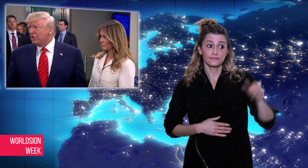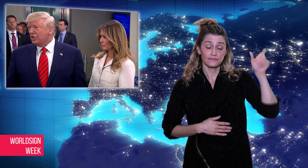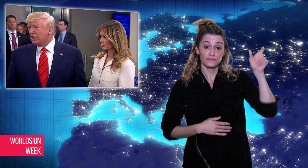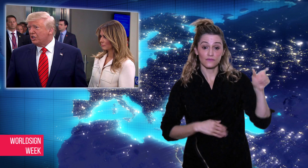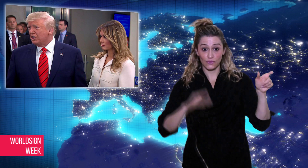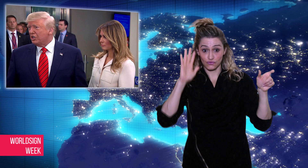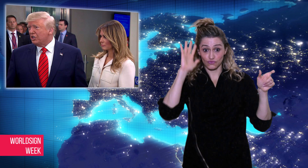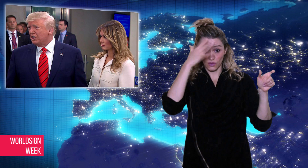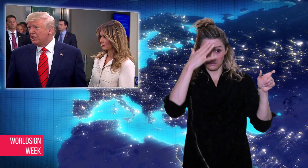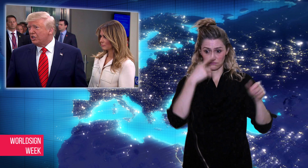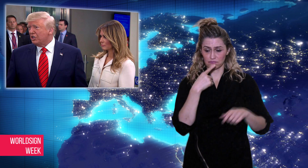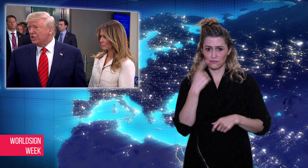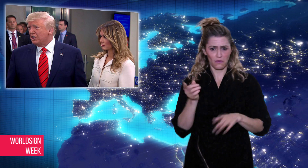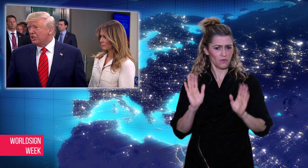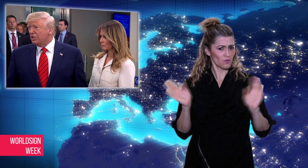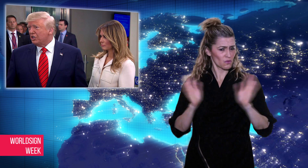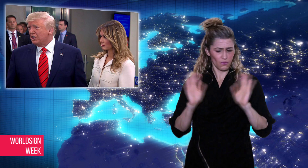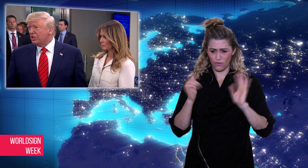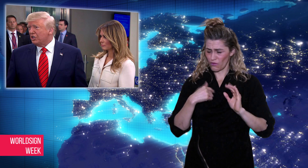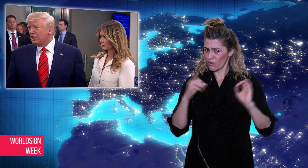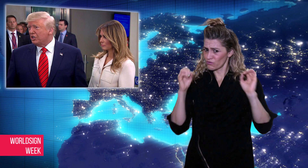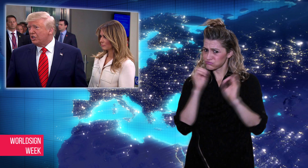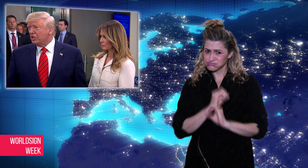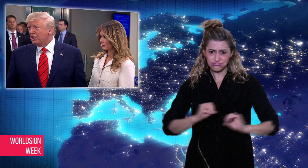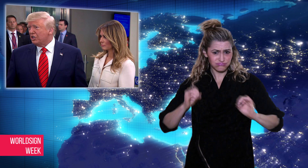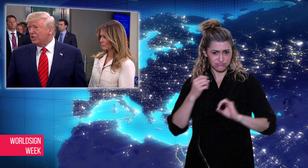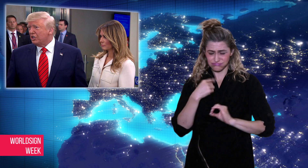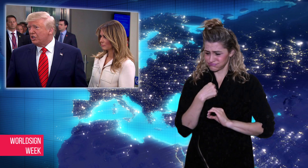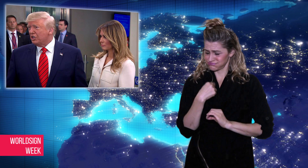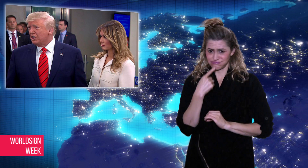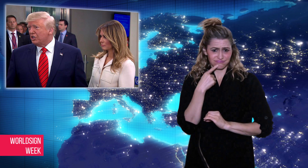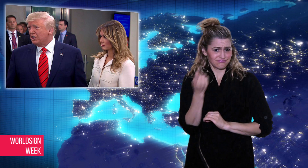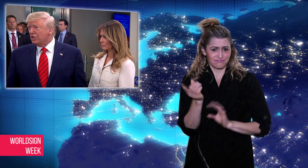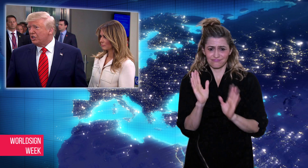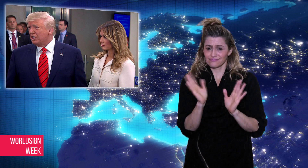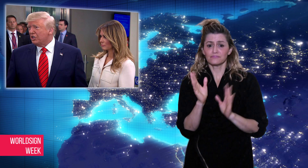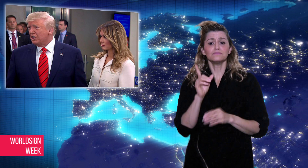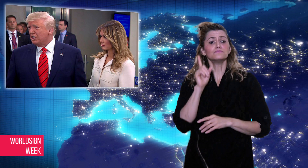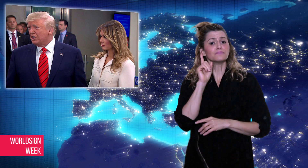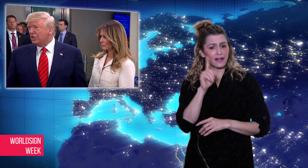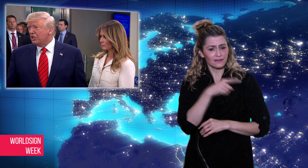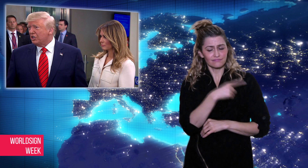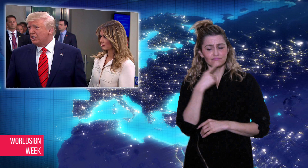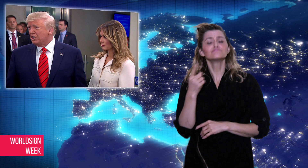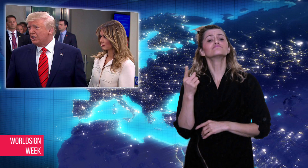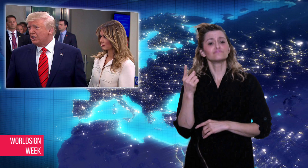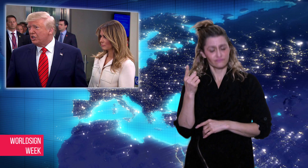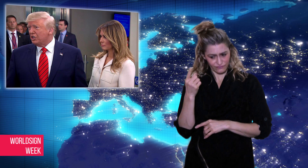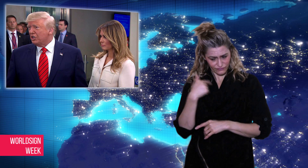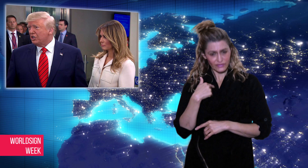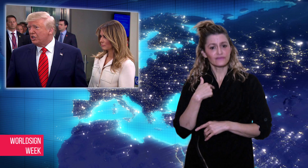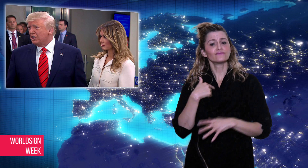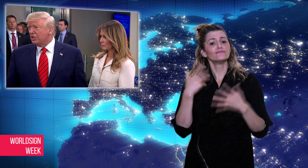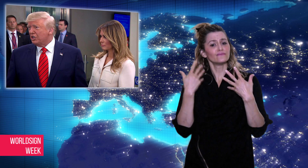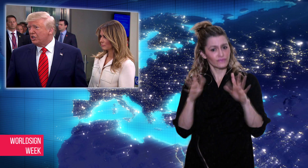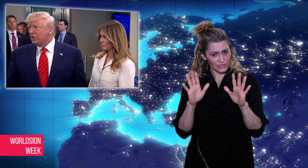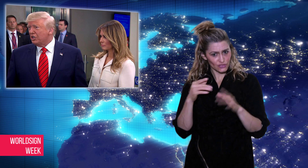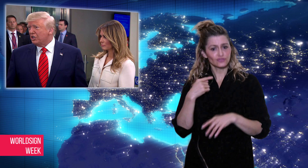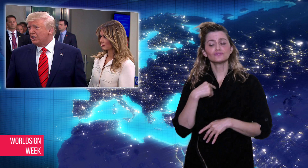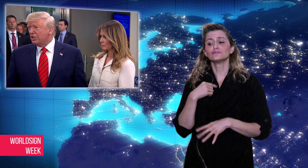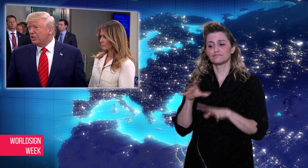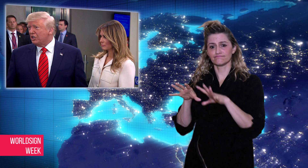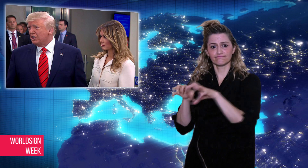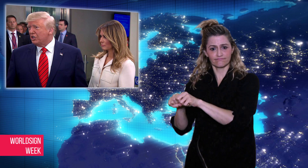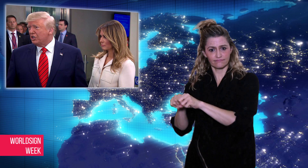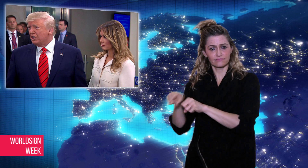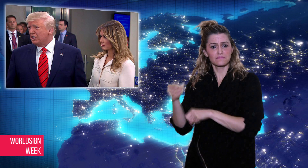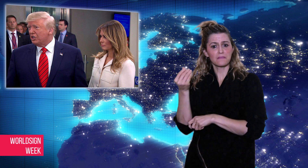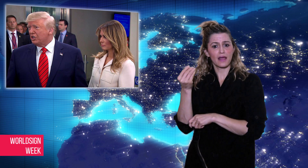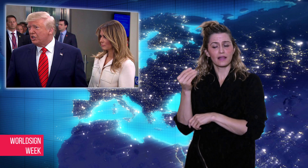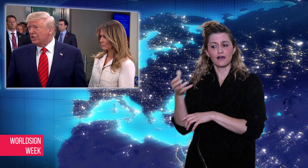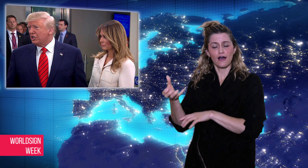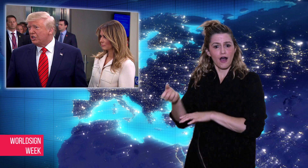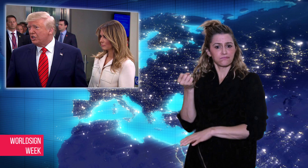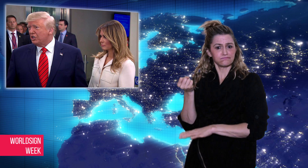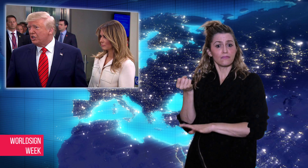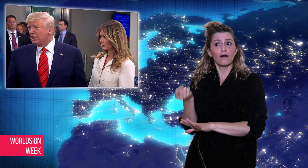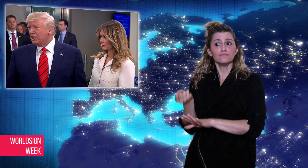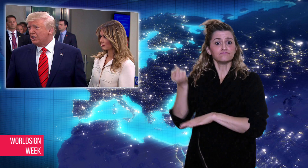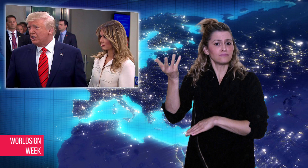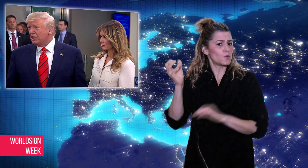Trump denied doing it but admitted that he blocked